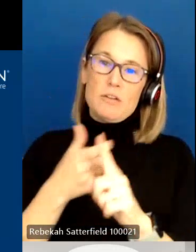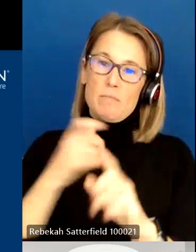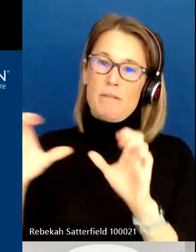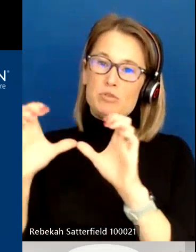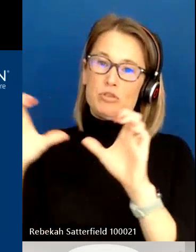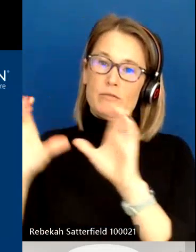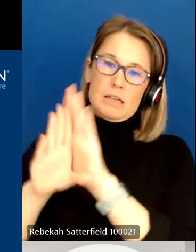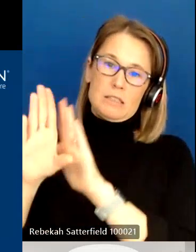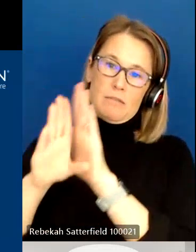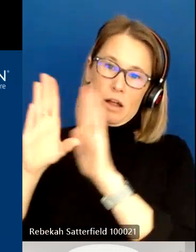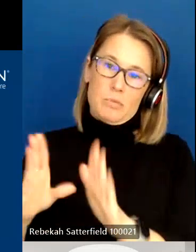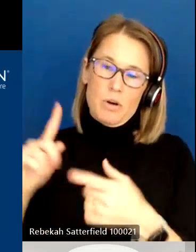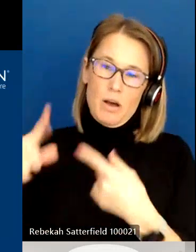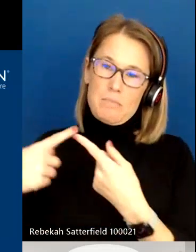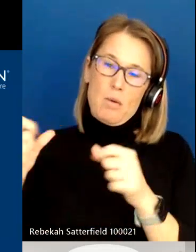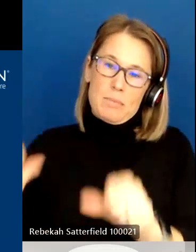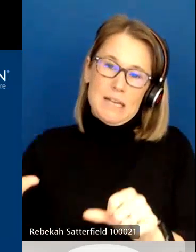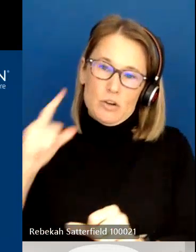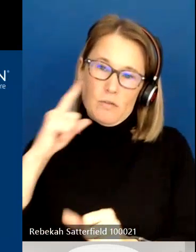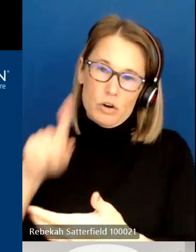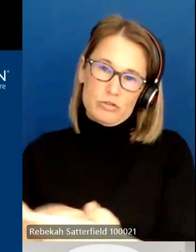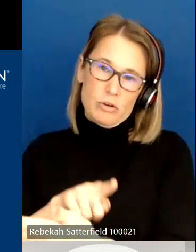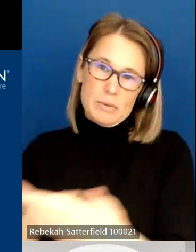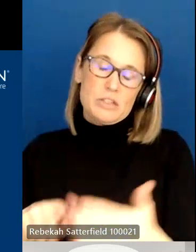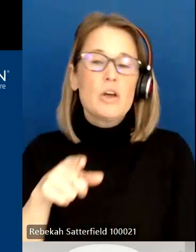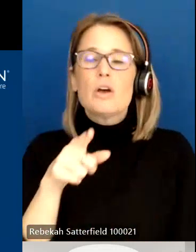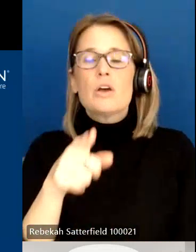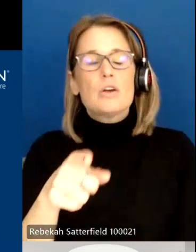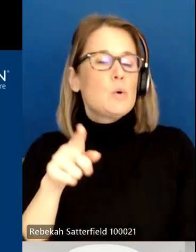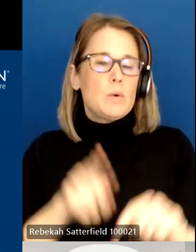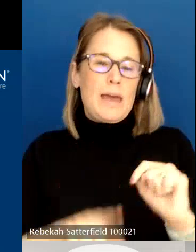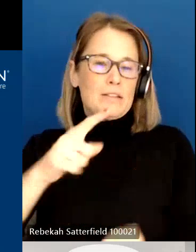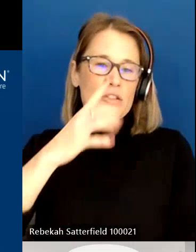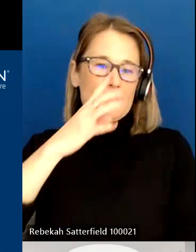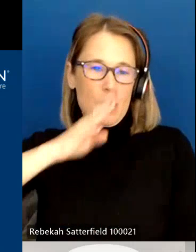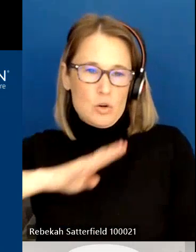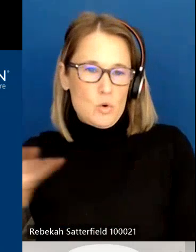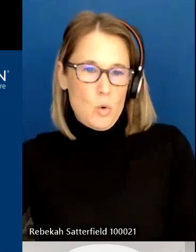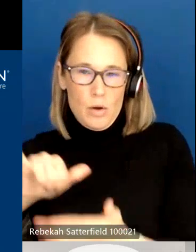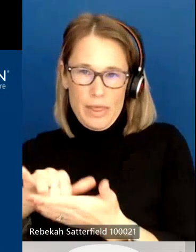regarding the potential for discrimination so you can't ignore these disclosures and Fain